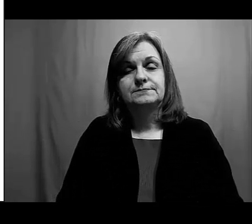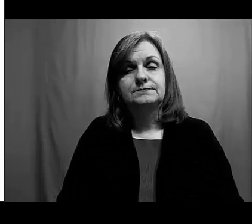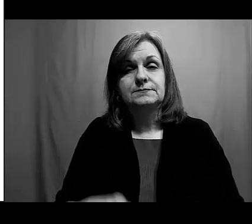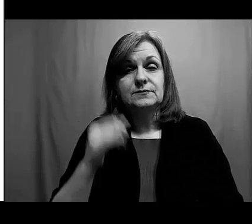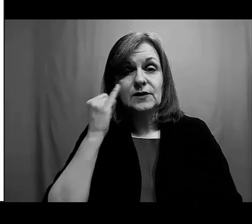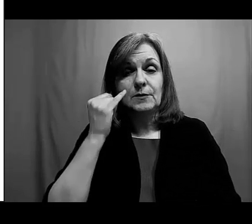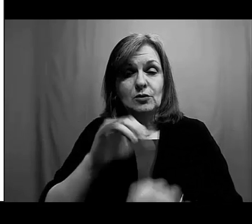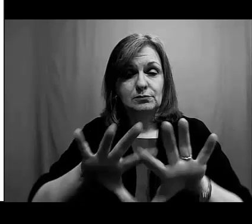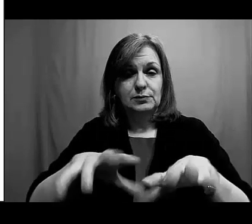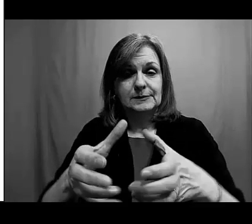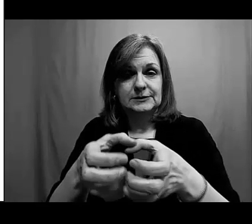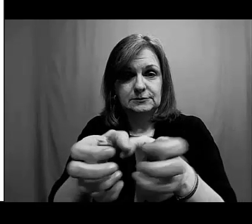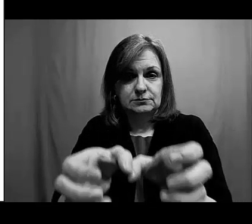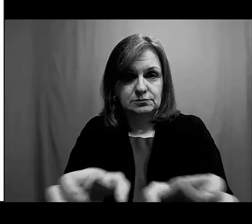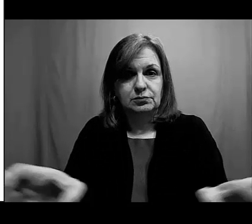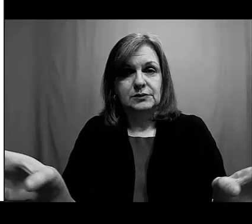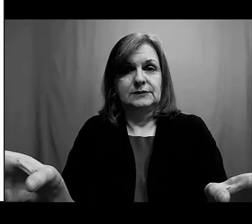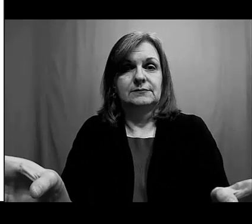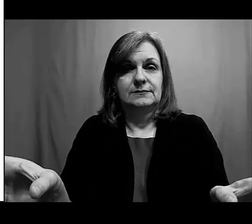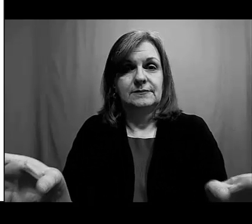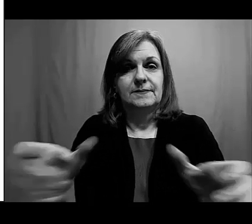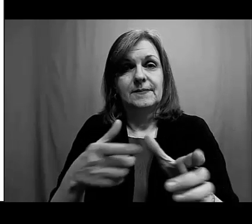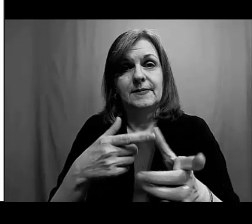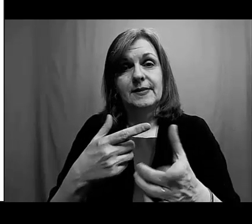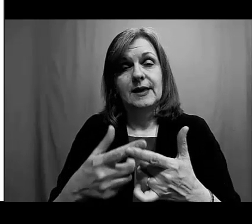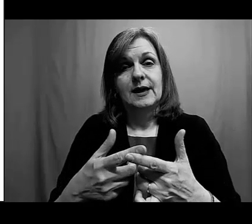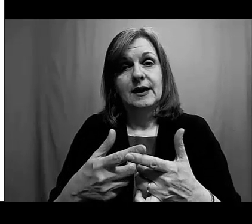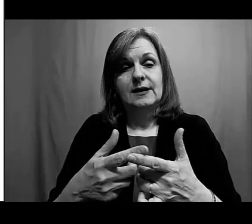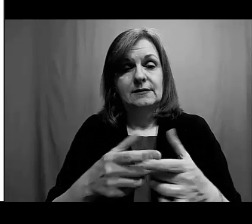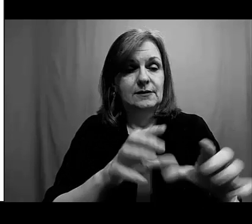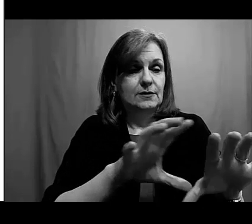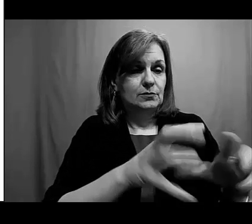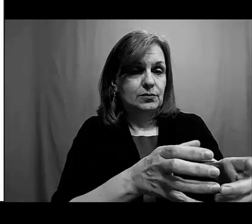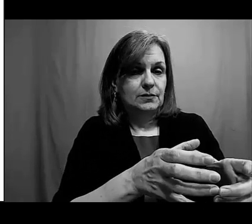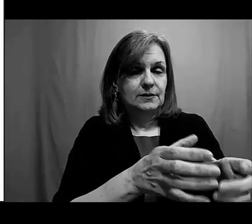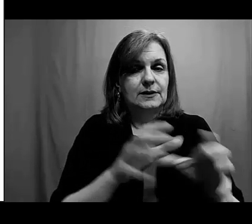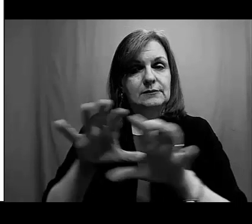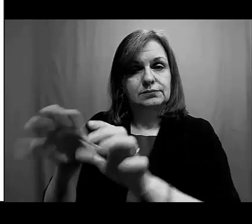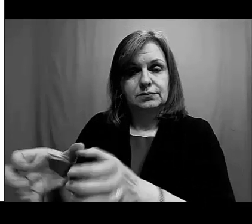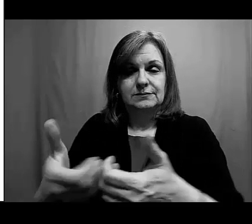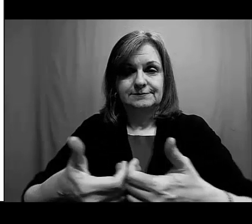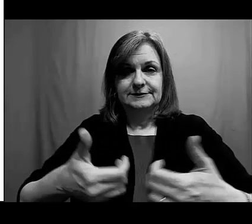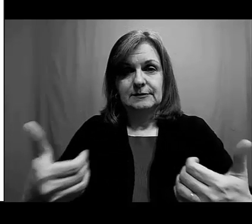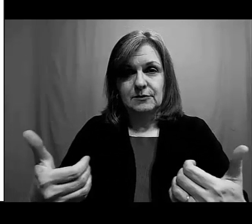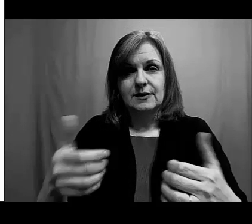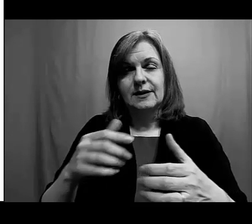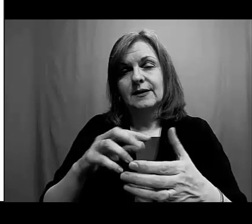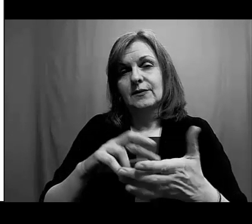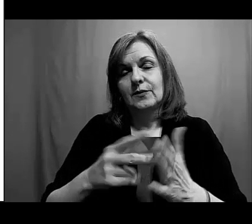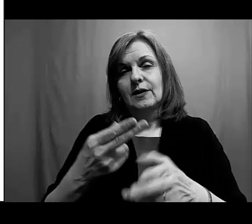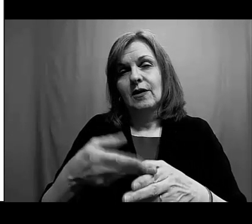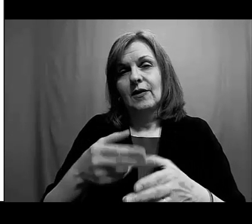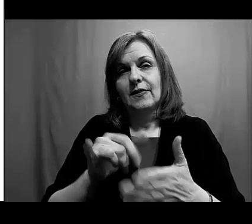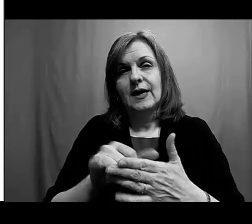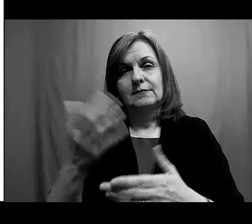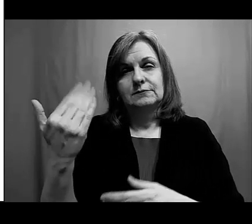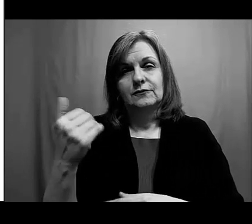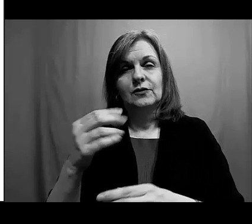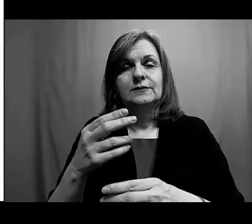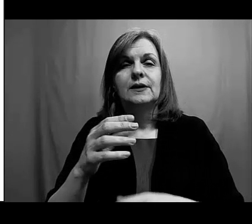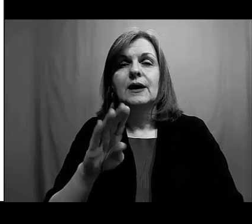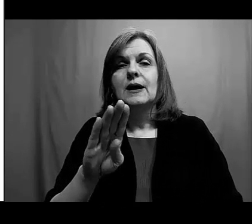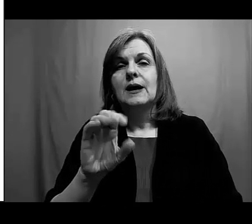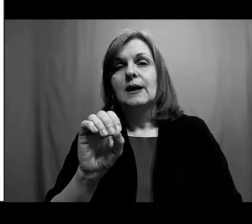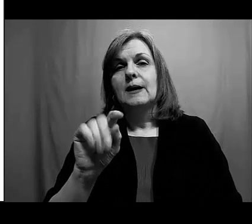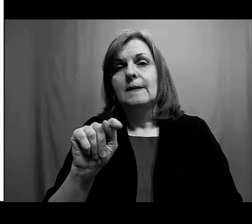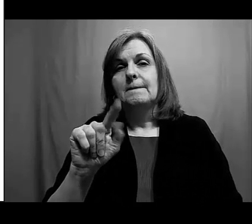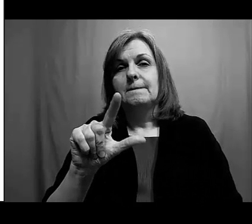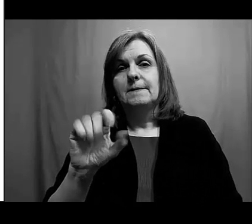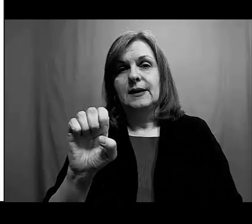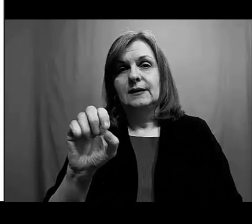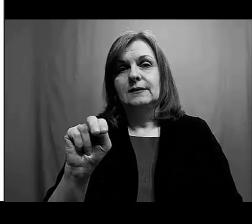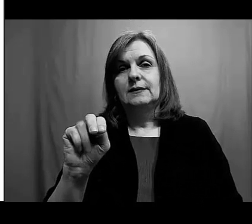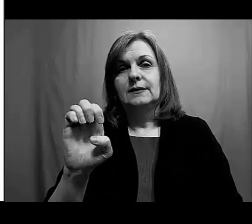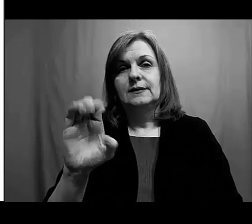so if you split up a population and you isolate them into particular areas this is something we refered to previously as bottlenecking